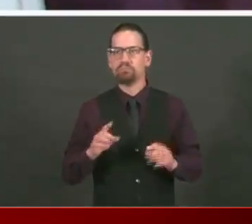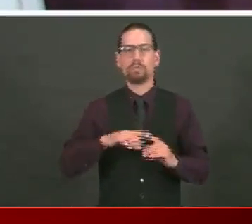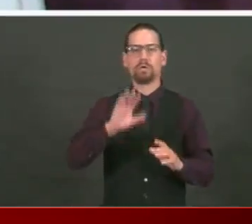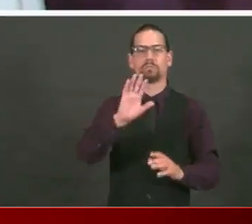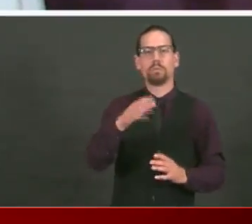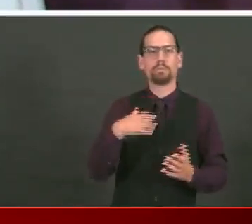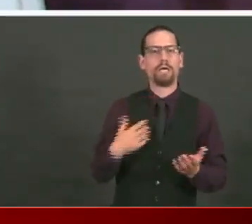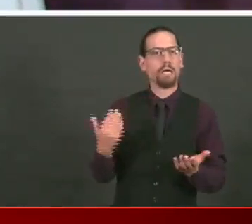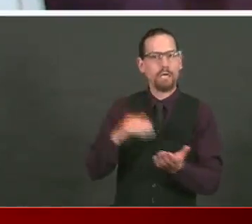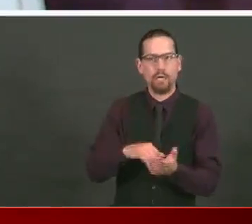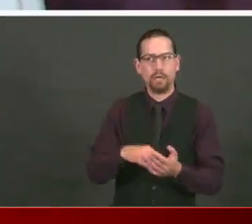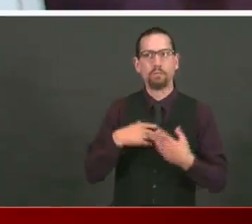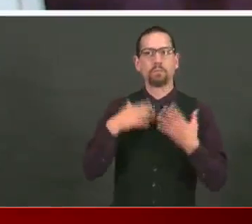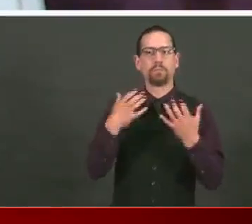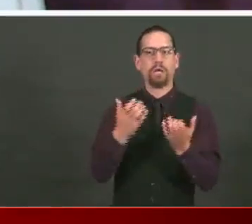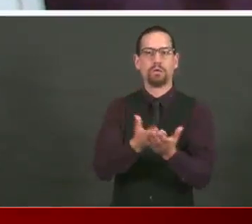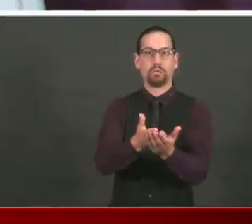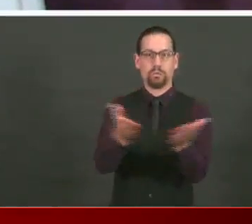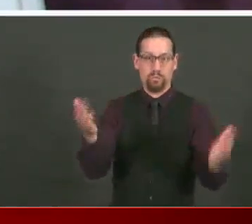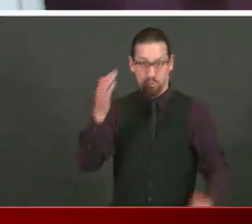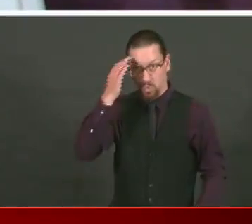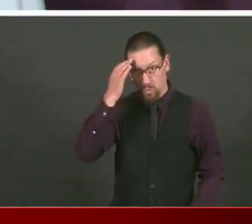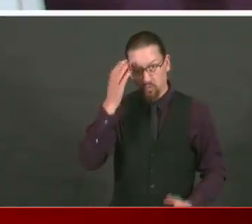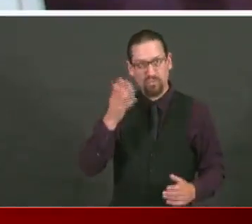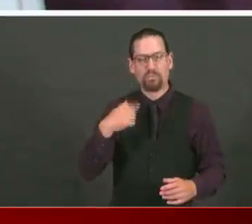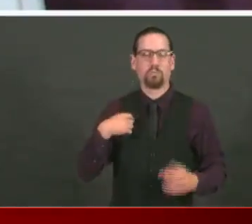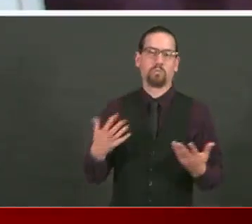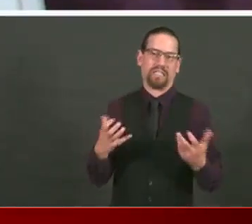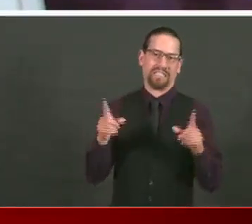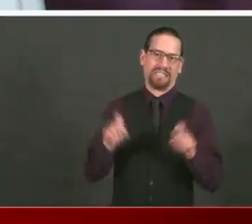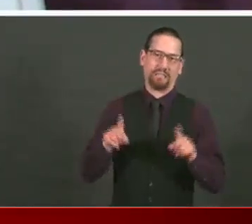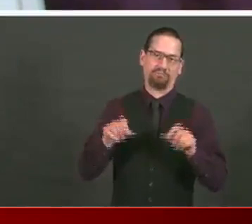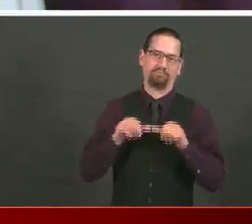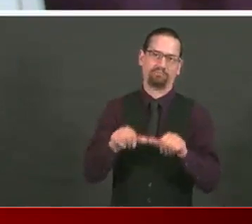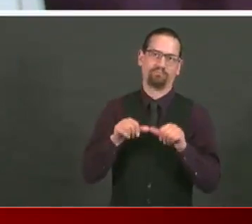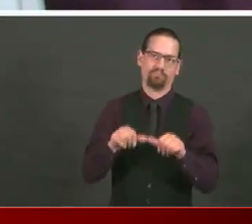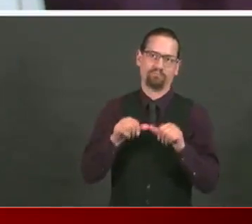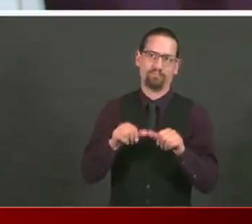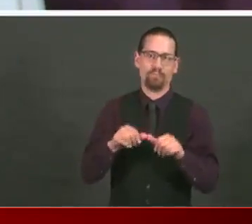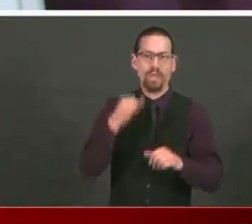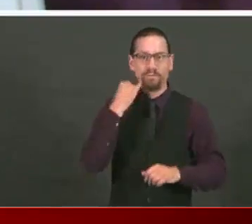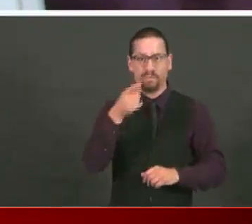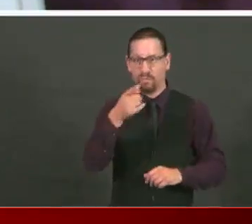TEST MORE PEOPLE. WE HAVE CAPACITY TO TEST MORE. I WOULD LIKE YOU TO CONSIDER